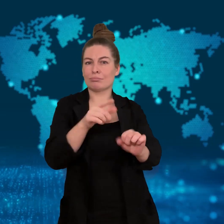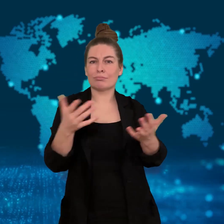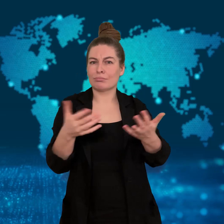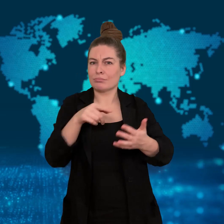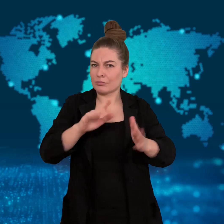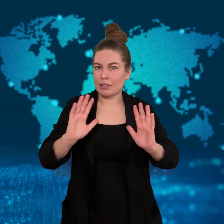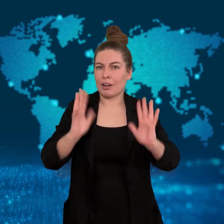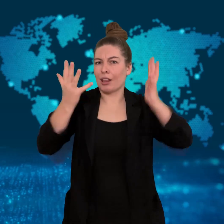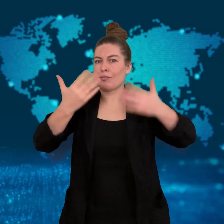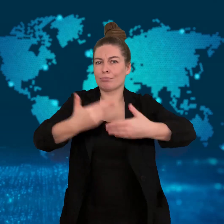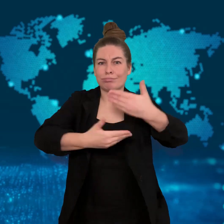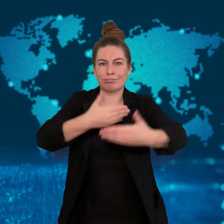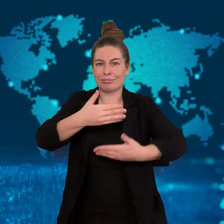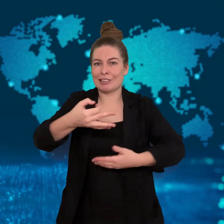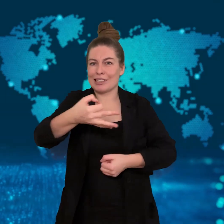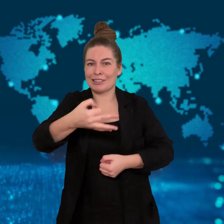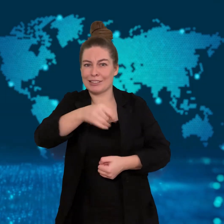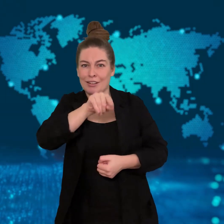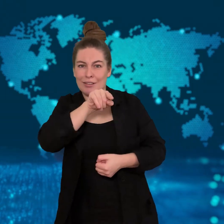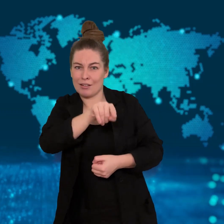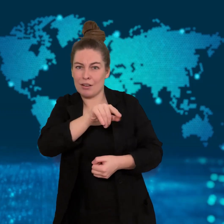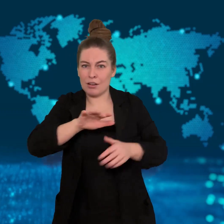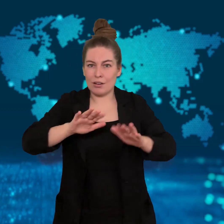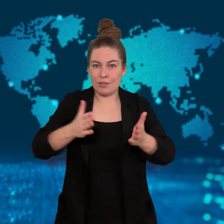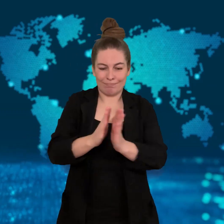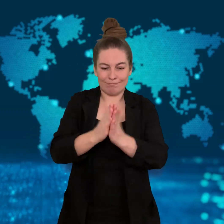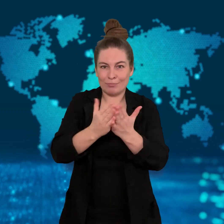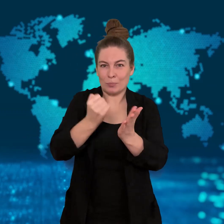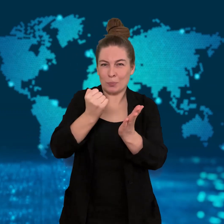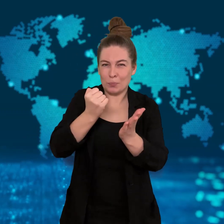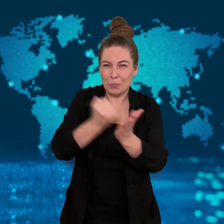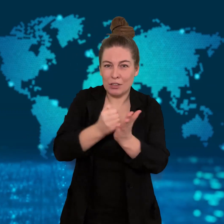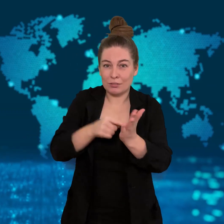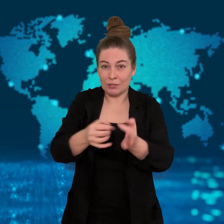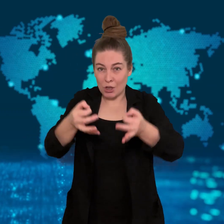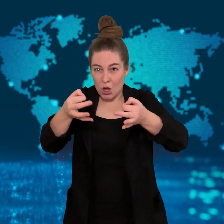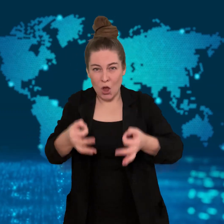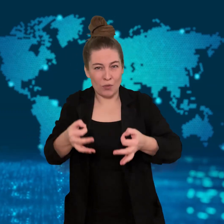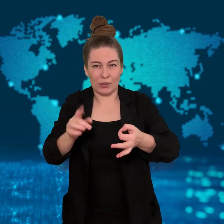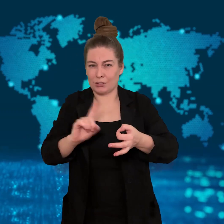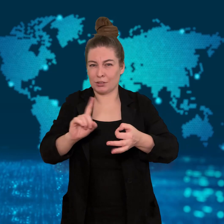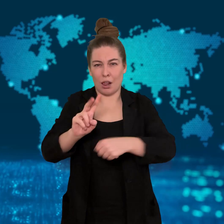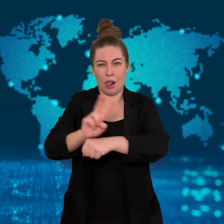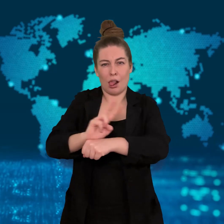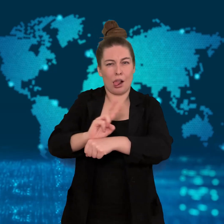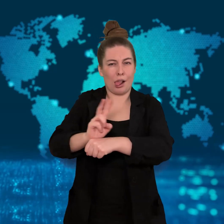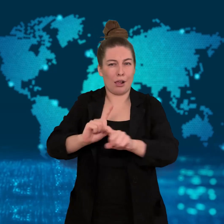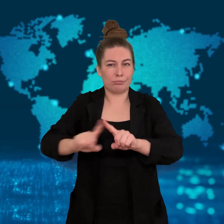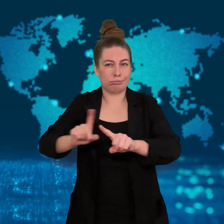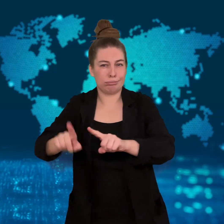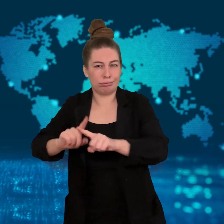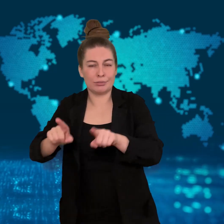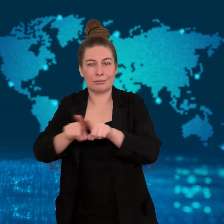Apparently, he had been living on the island using false papers